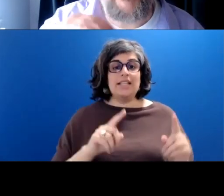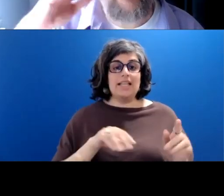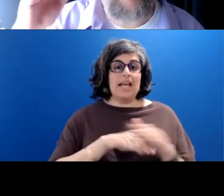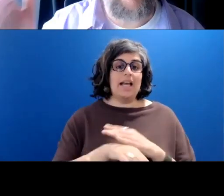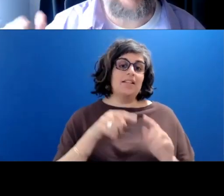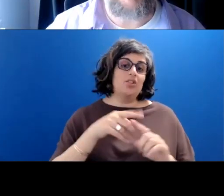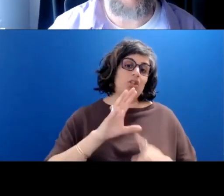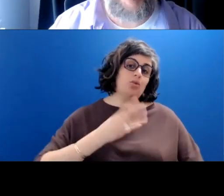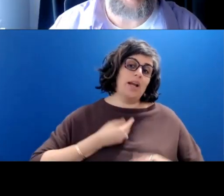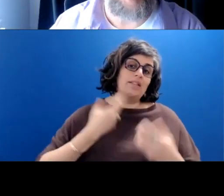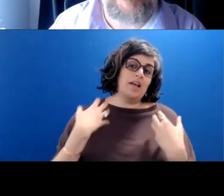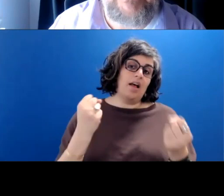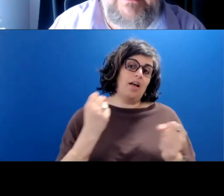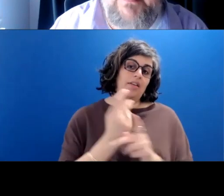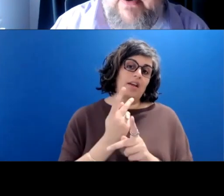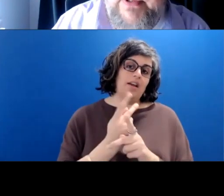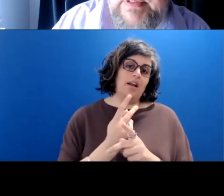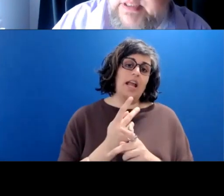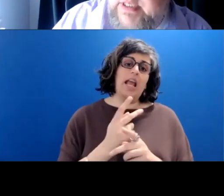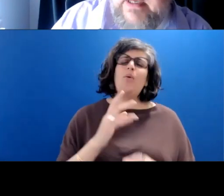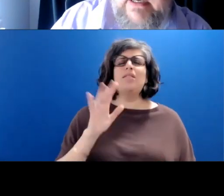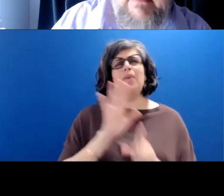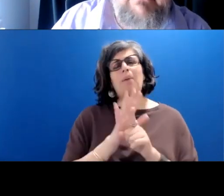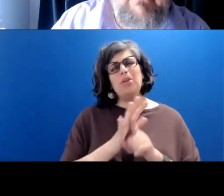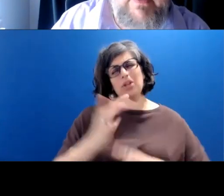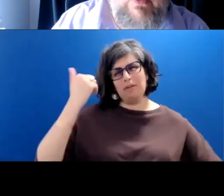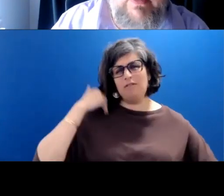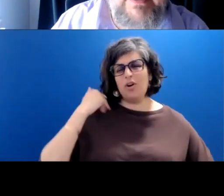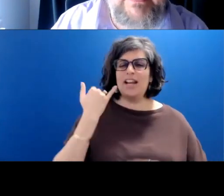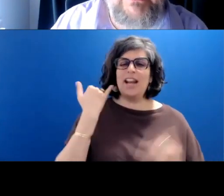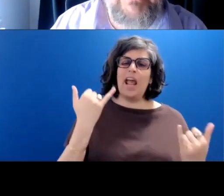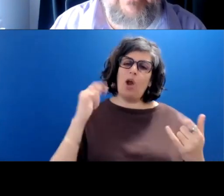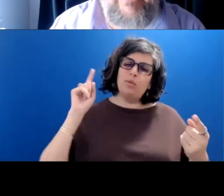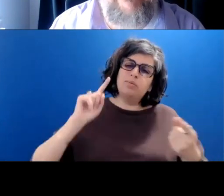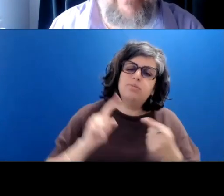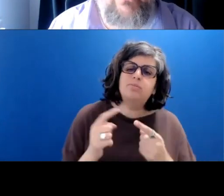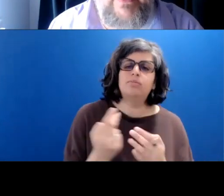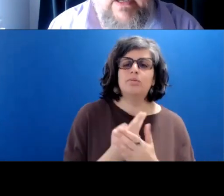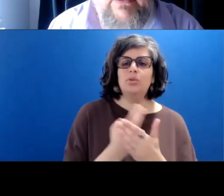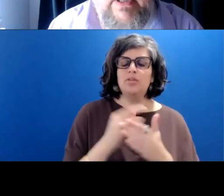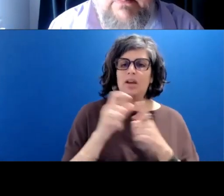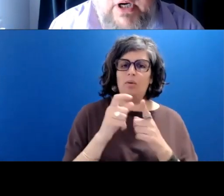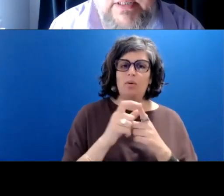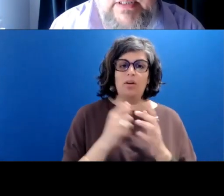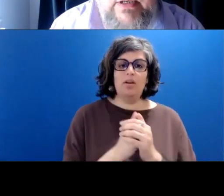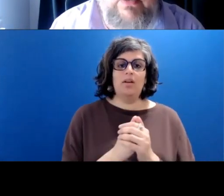and it's kind of declined in its prevalence. Organizations like Fenway Health out in Boston